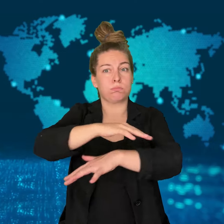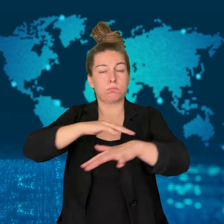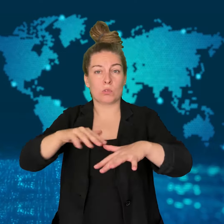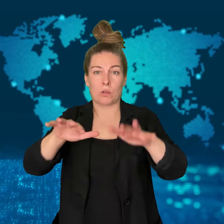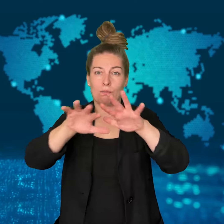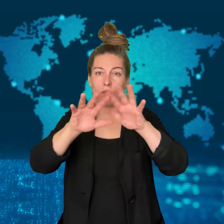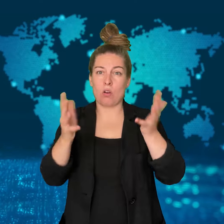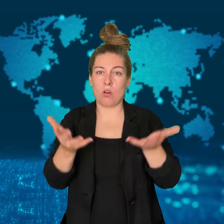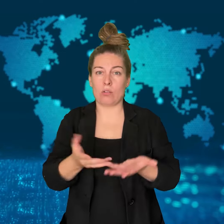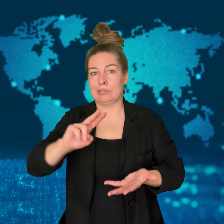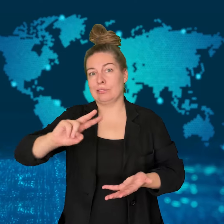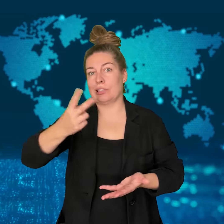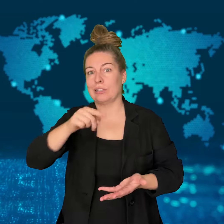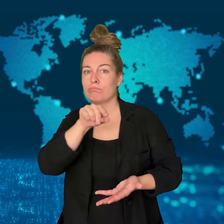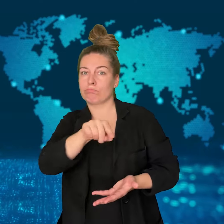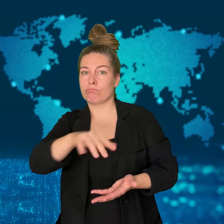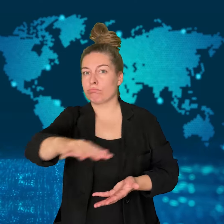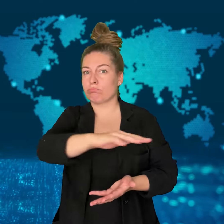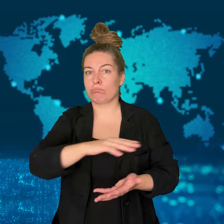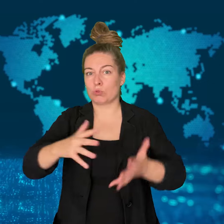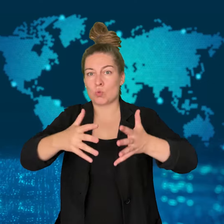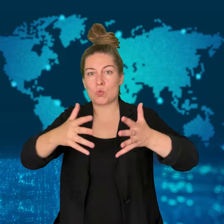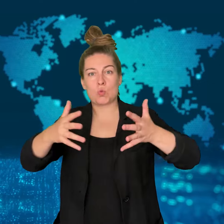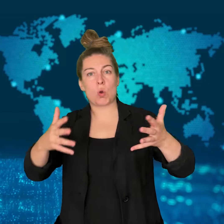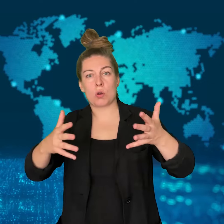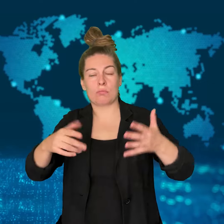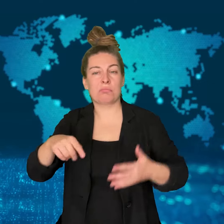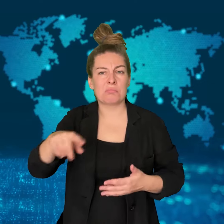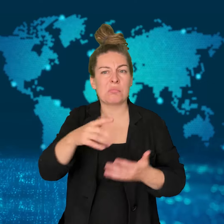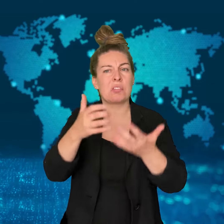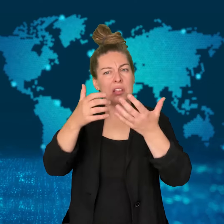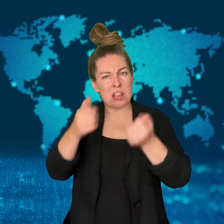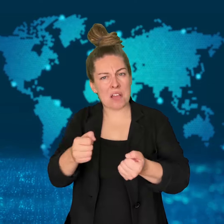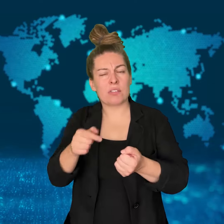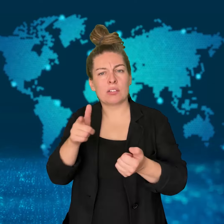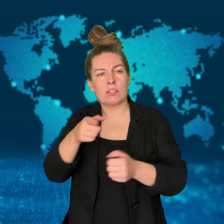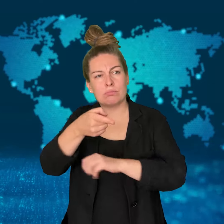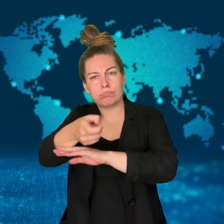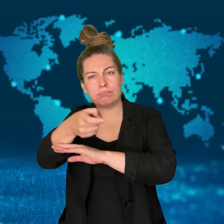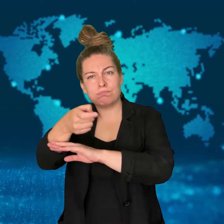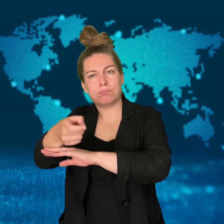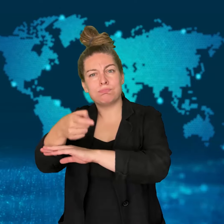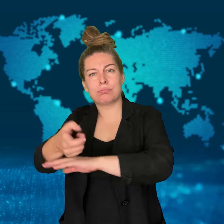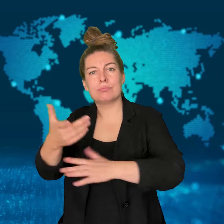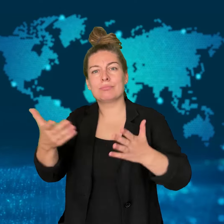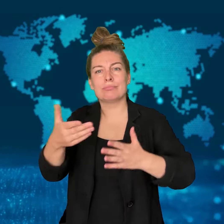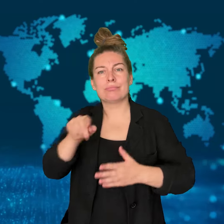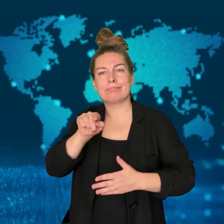Some of the elephants to be hunted are located in Hwange,